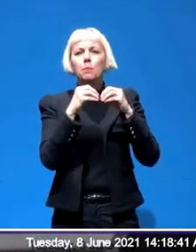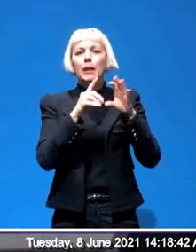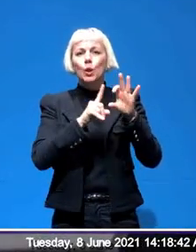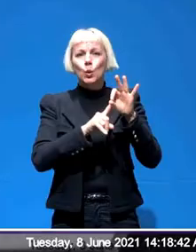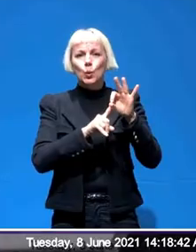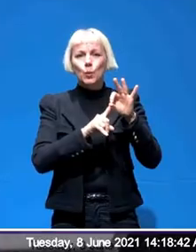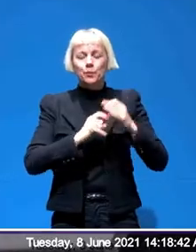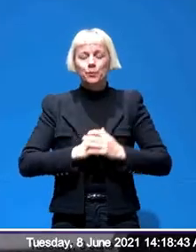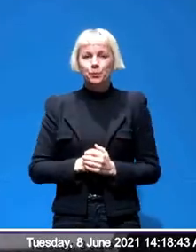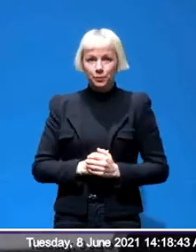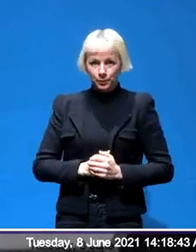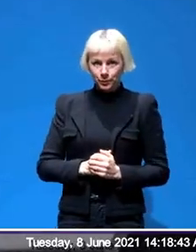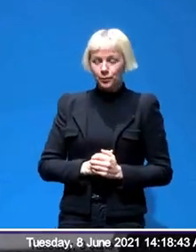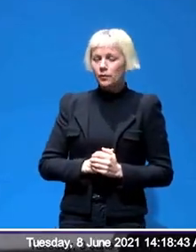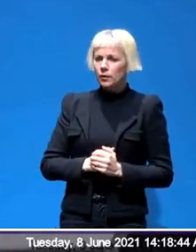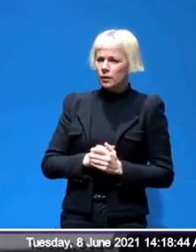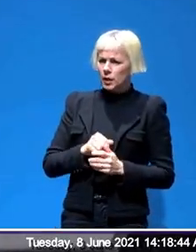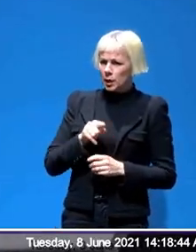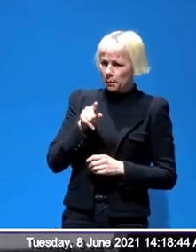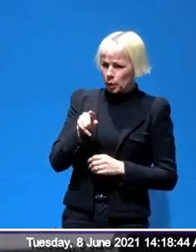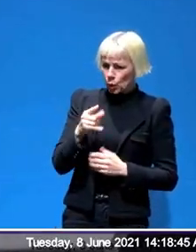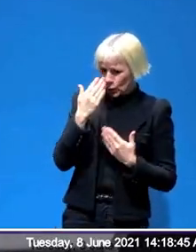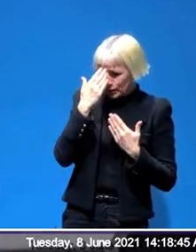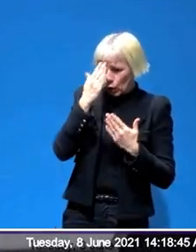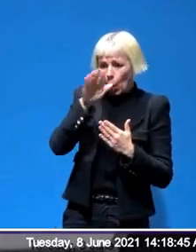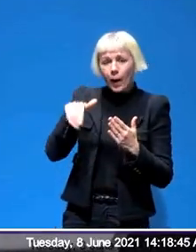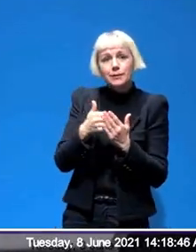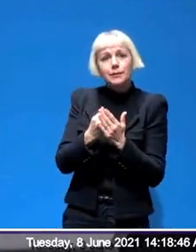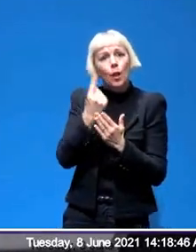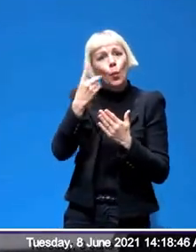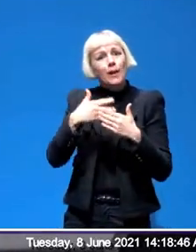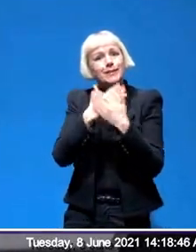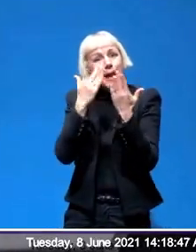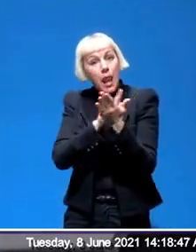But you don't get to hear about this until the next day; is that right? Yes.